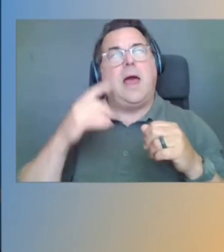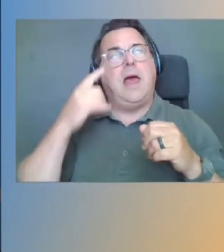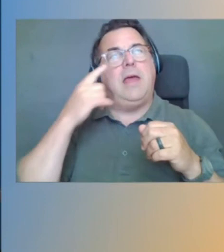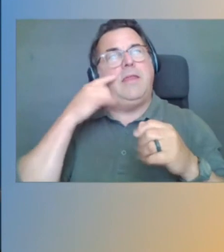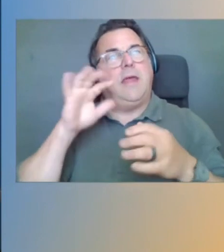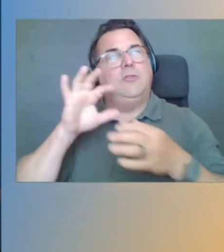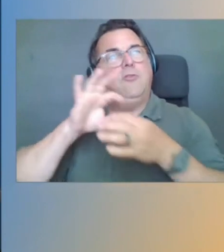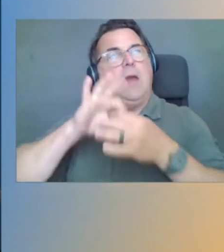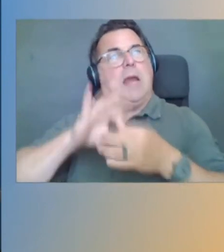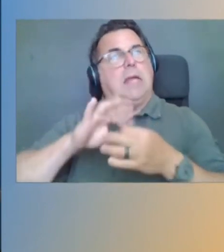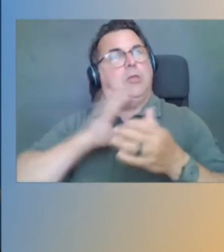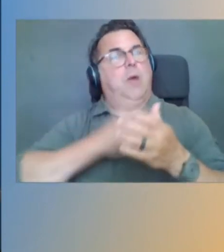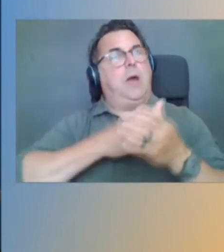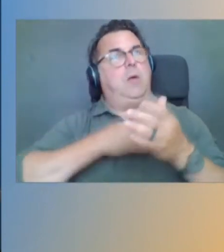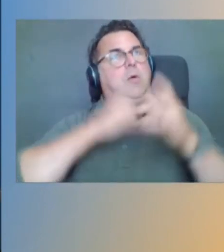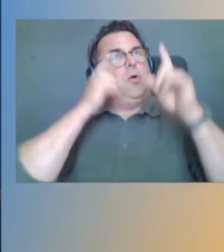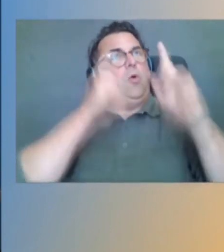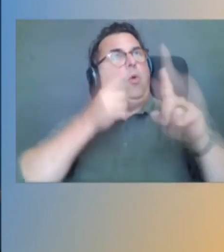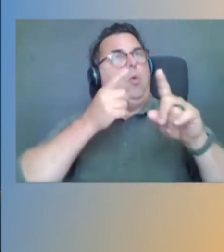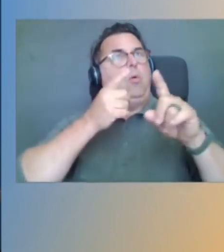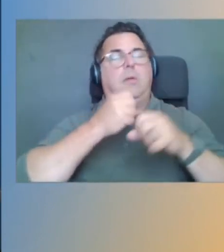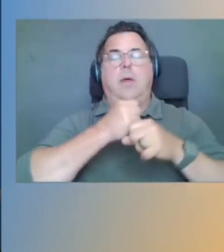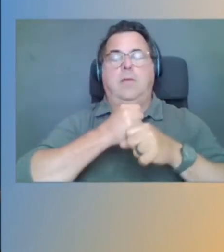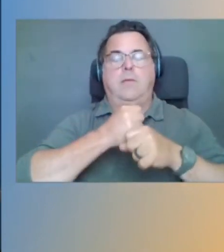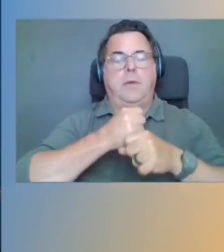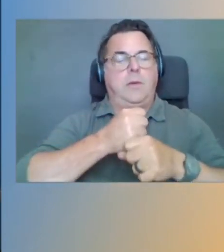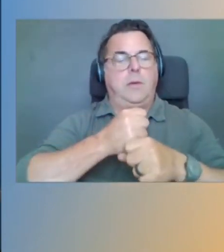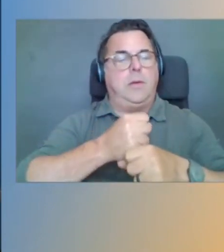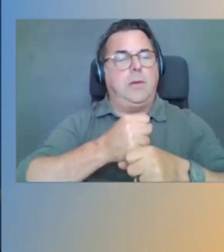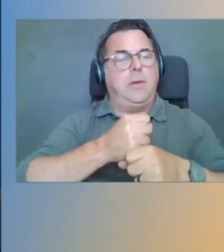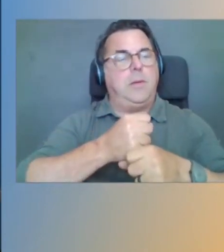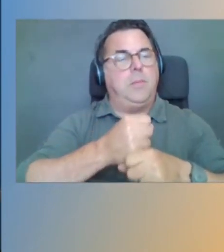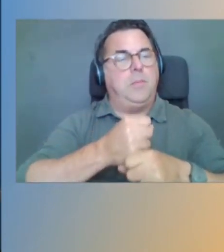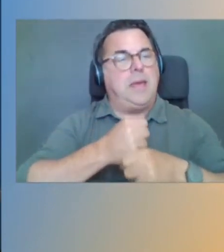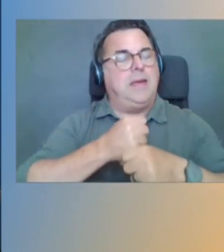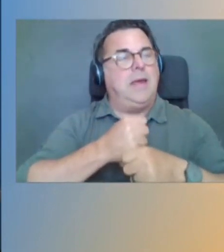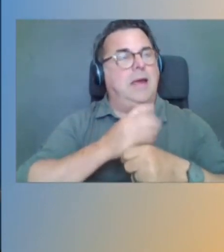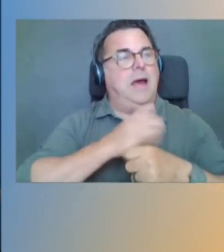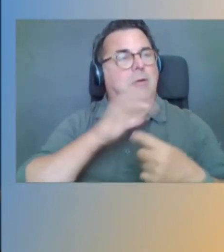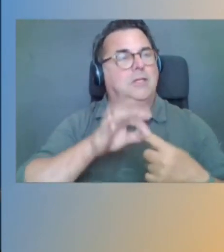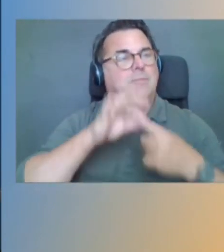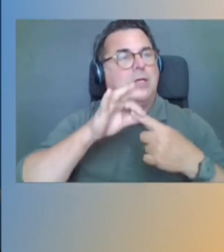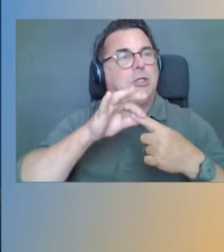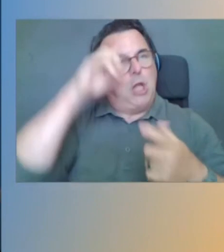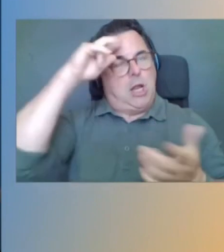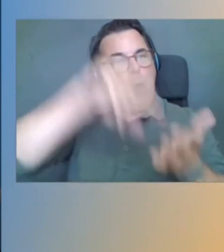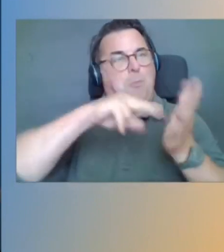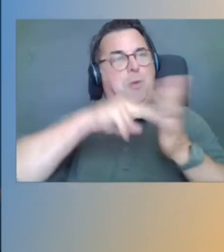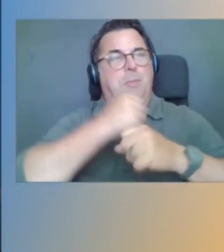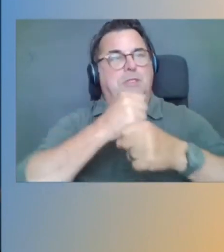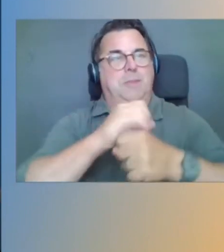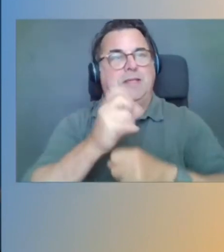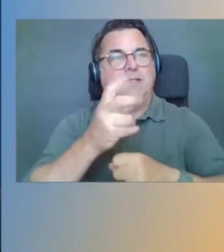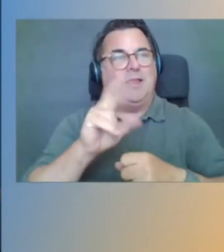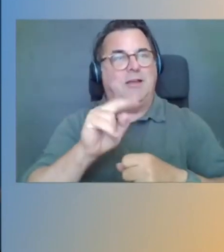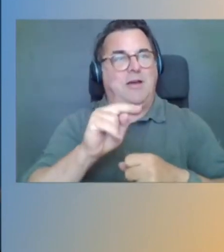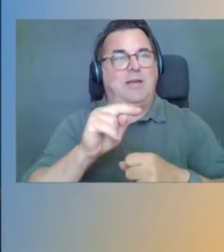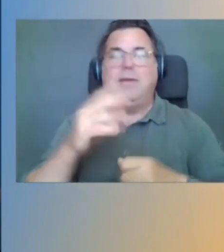of creating some of that purpose-built silicon as well. So I just wanna thank you for coming out here today.